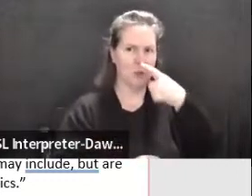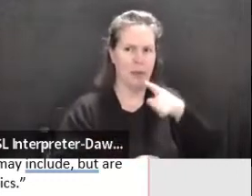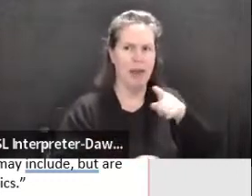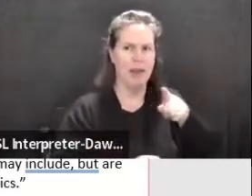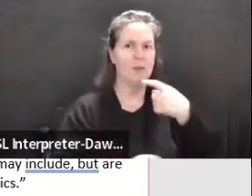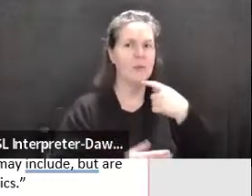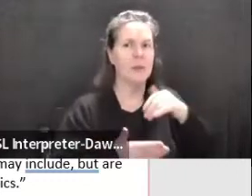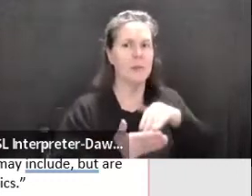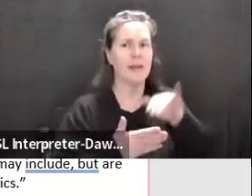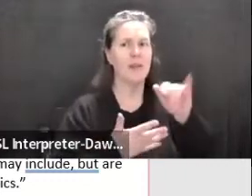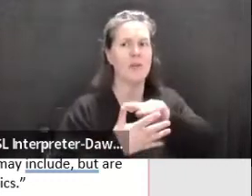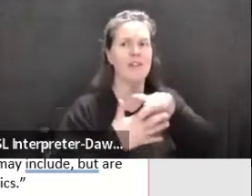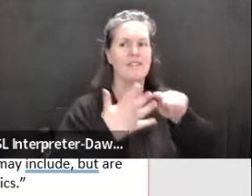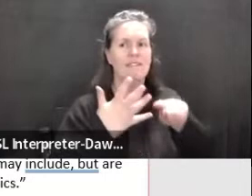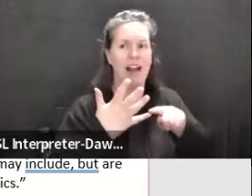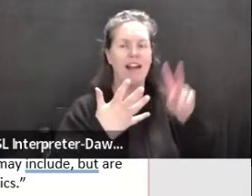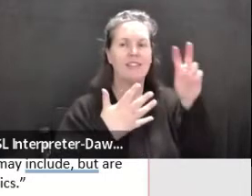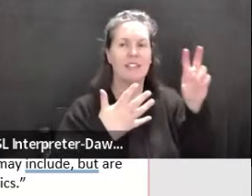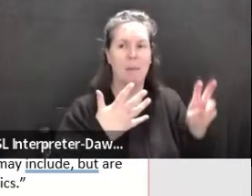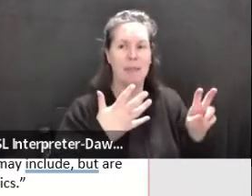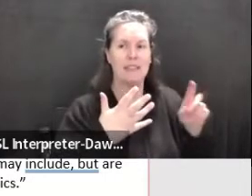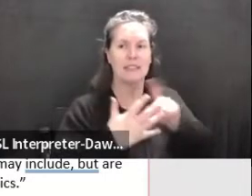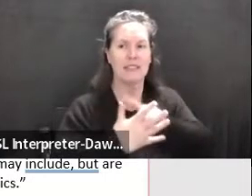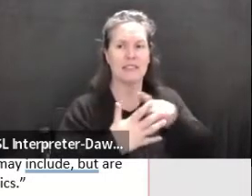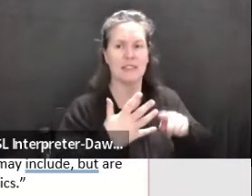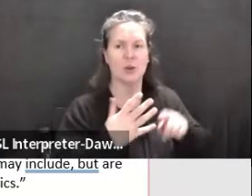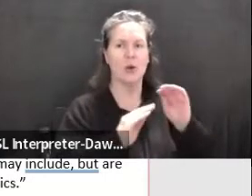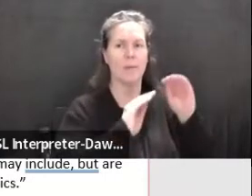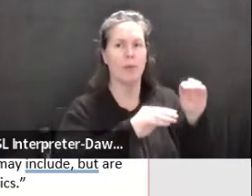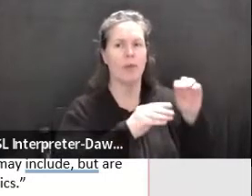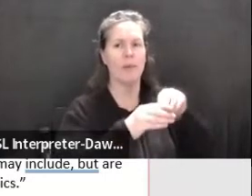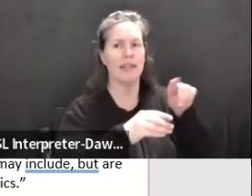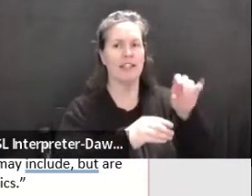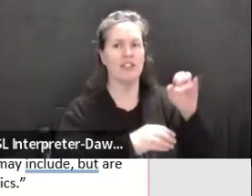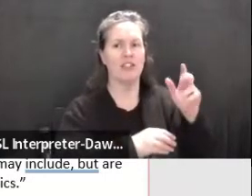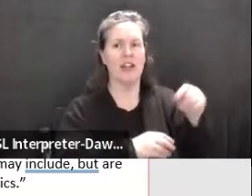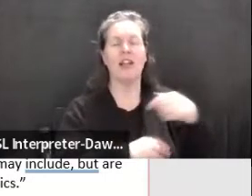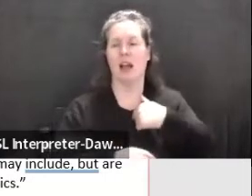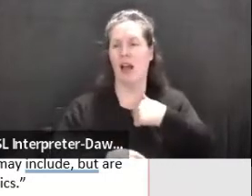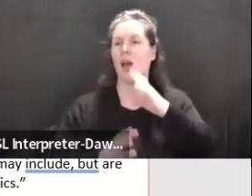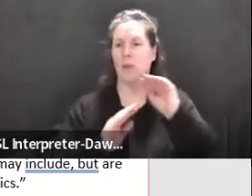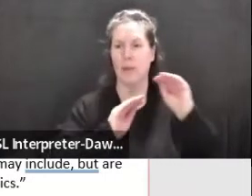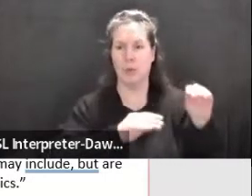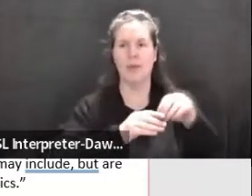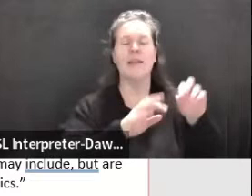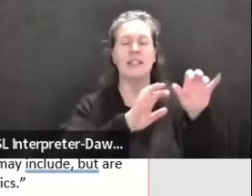those five topics or add them into the... [Paula] I will put them, I will put them in the chat.